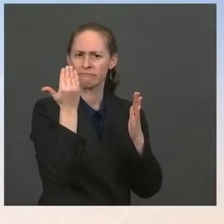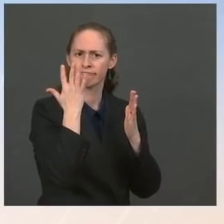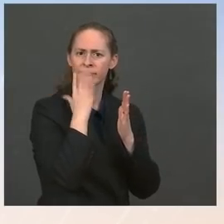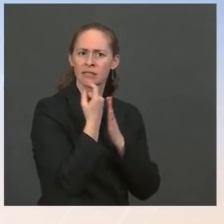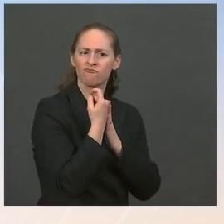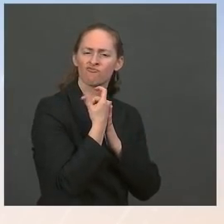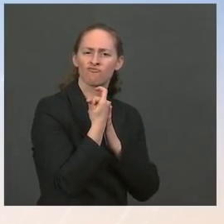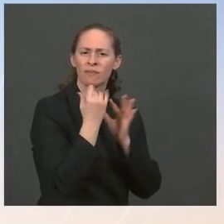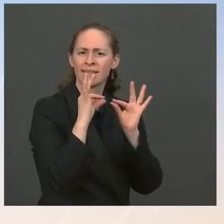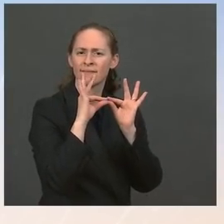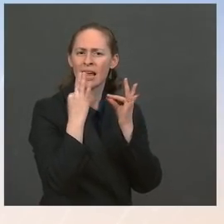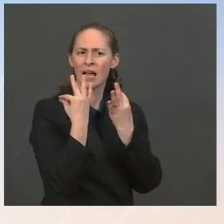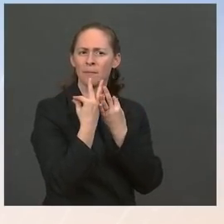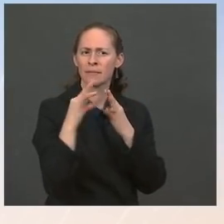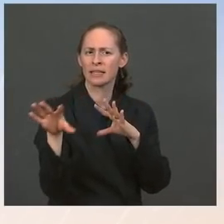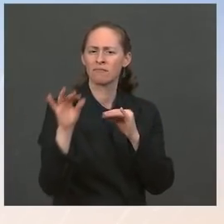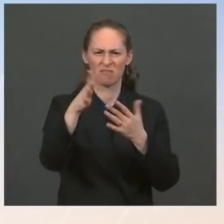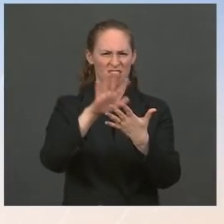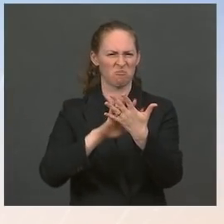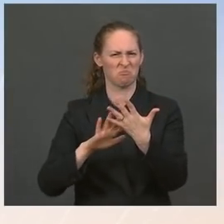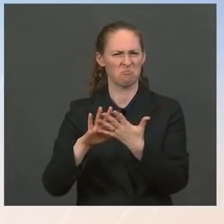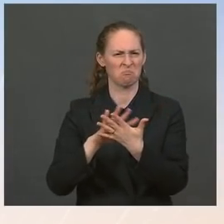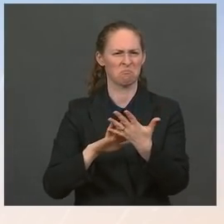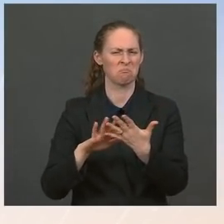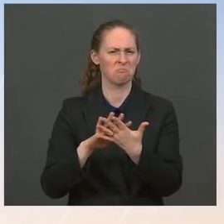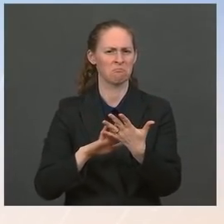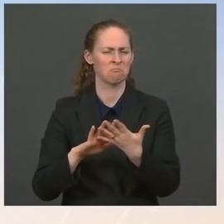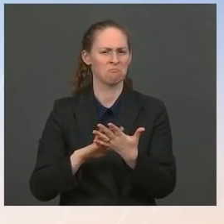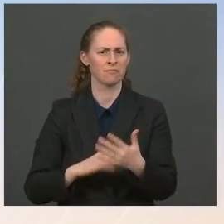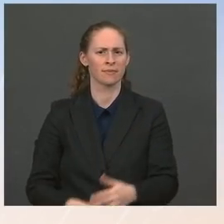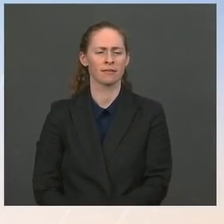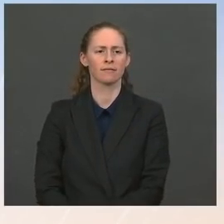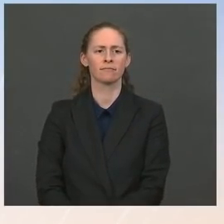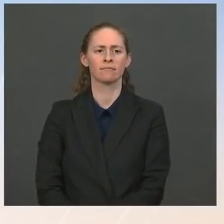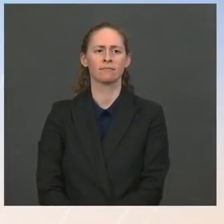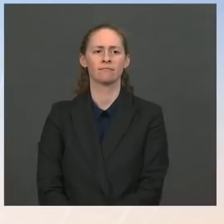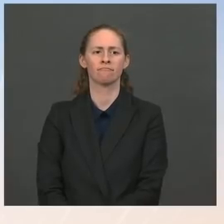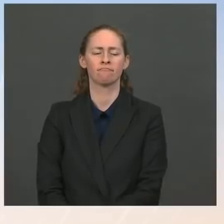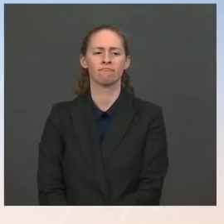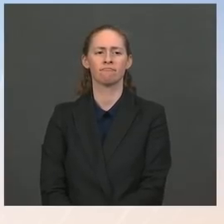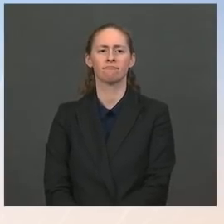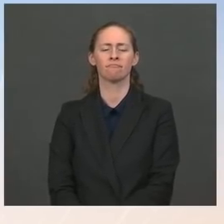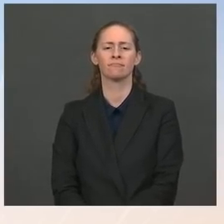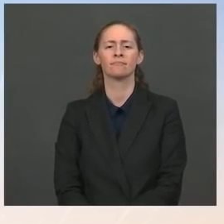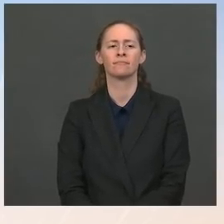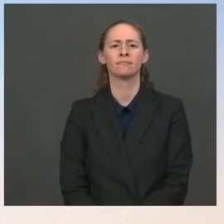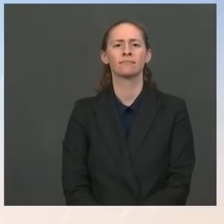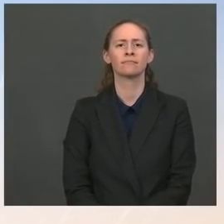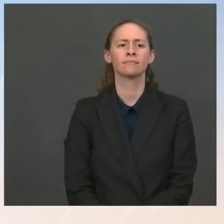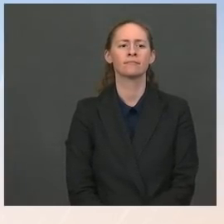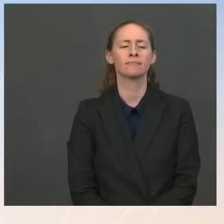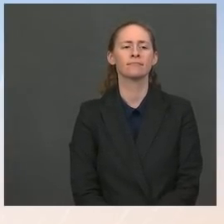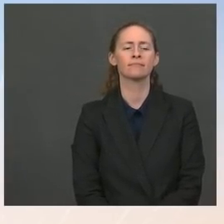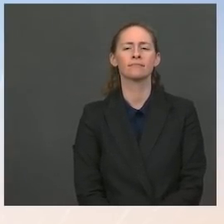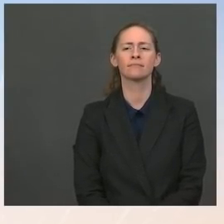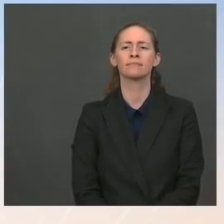I was hoping you could talk to -- about the benefits of that and the -- number one. And then, number two, given your experience, do you think that should be a red line for the President